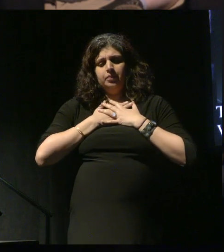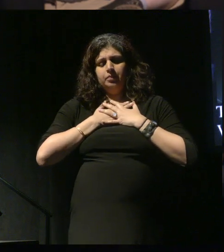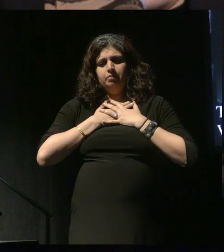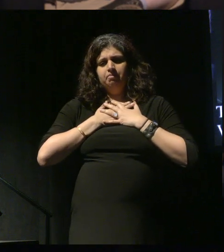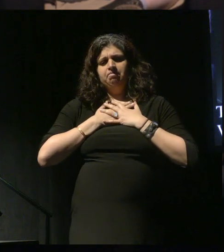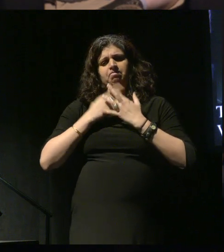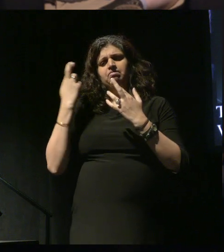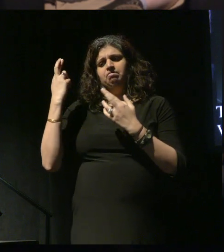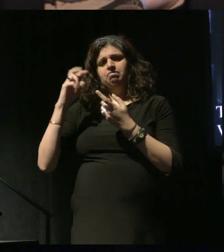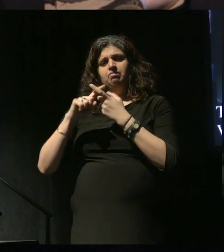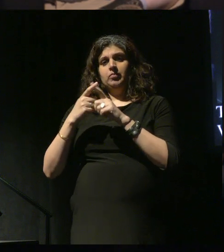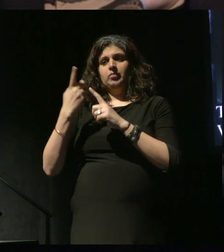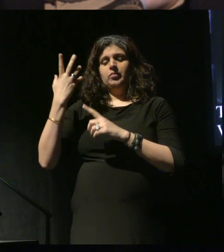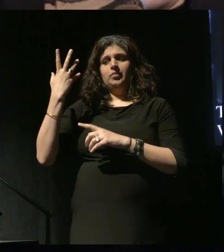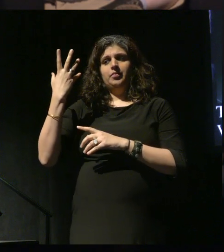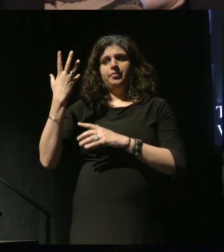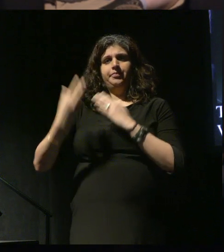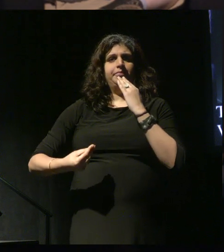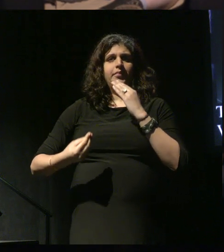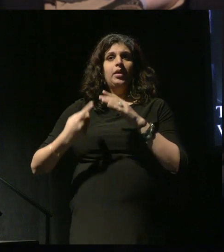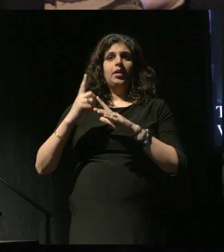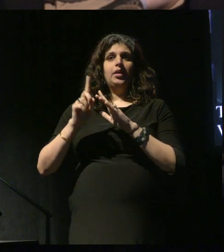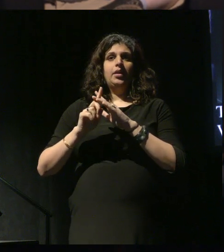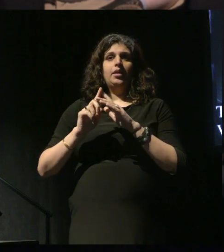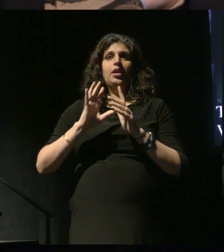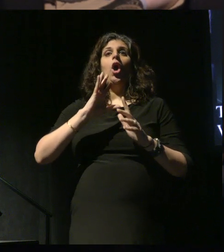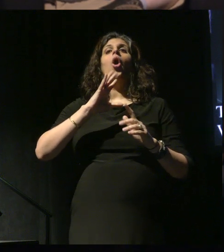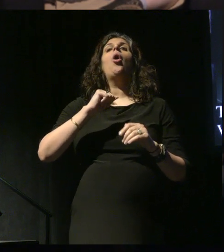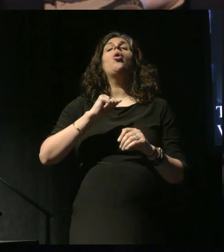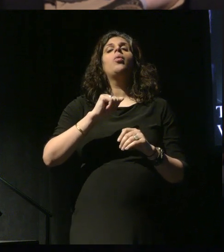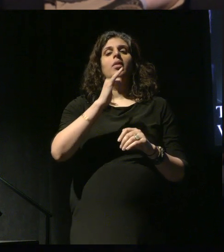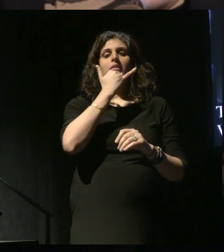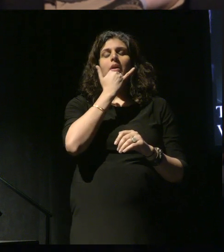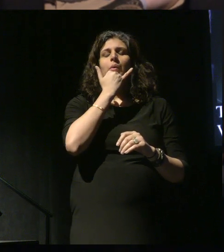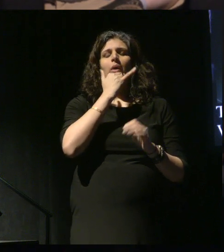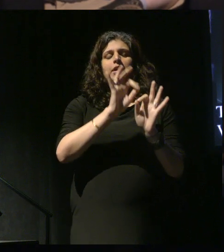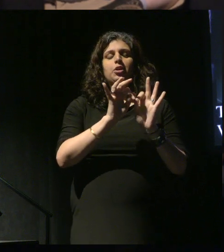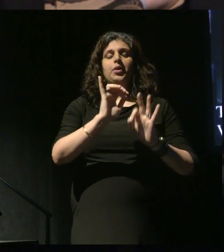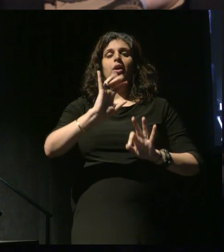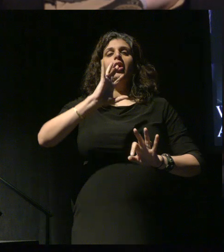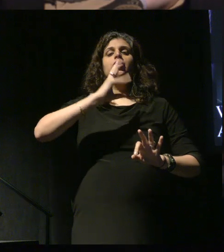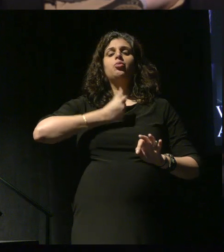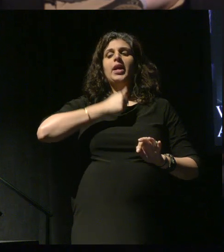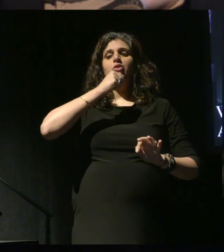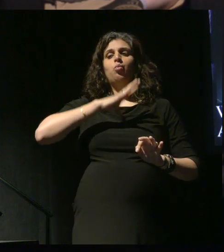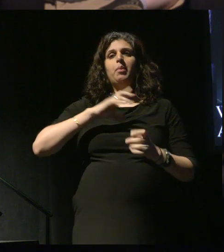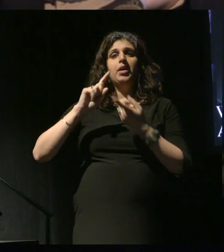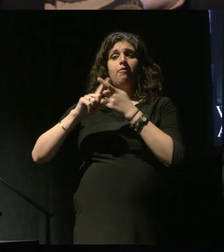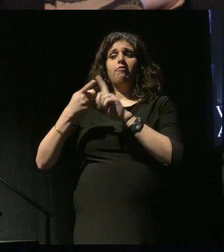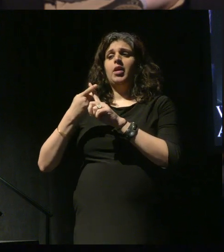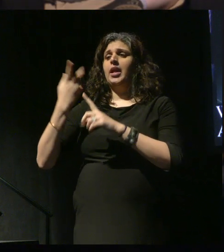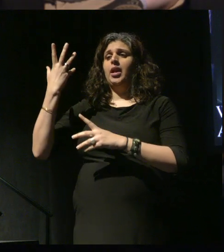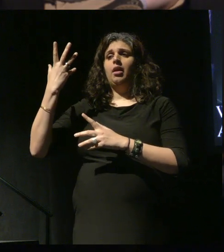Like disappeared essentially. And also around that time, a little known writer